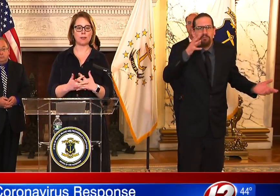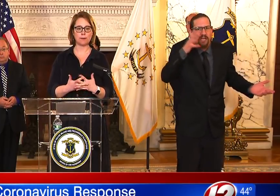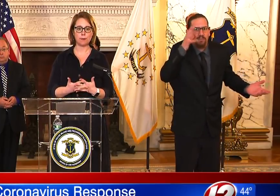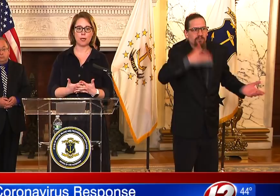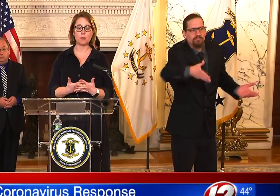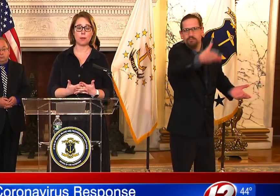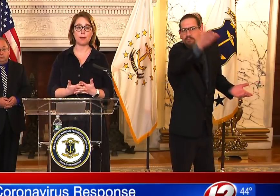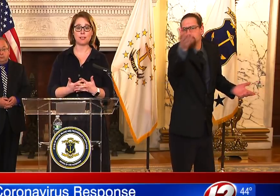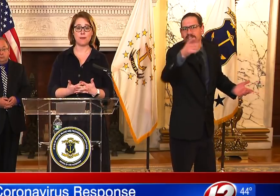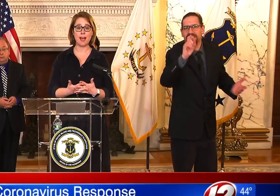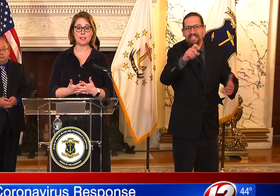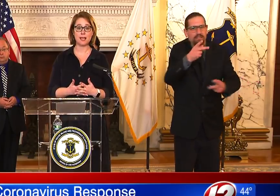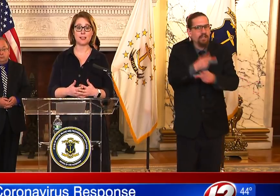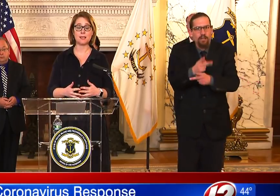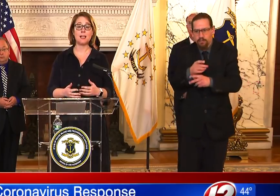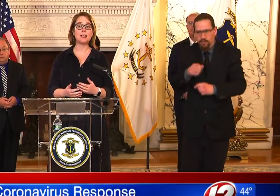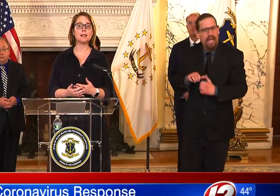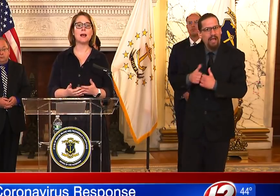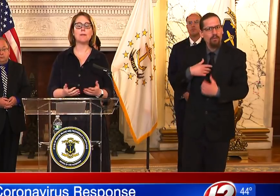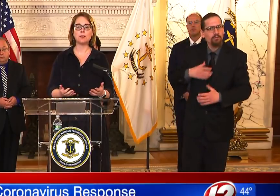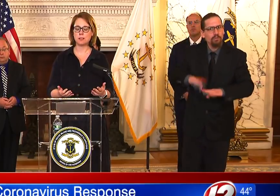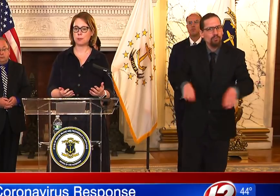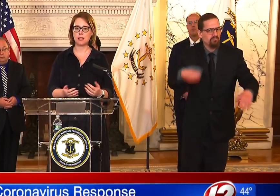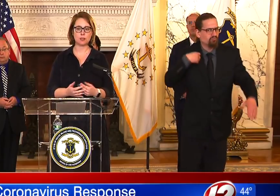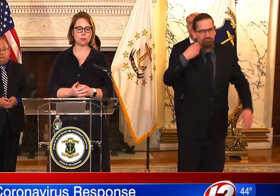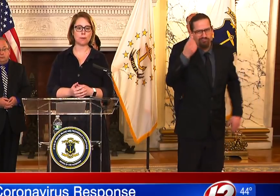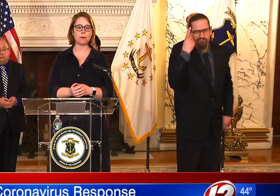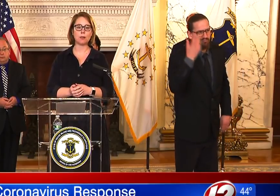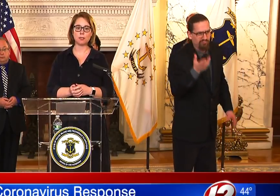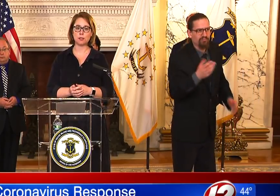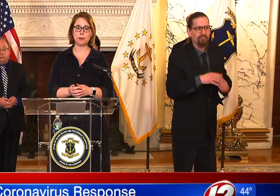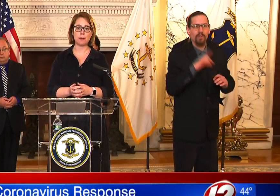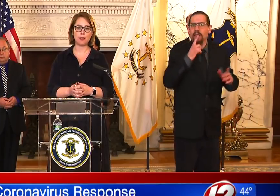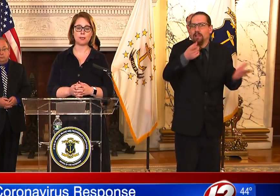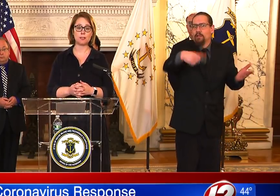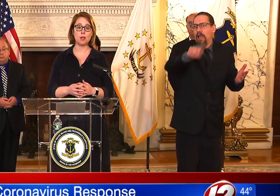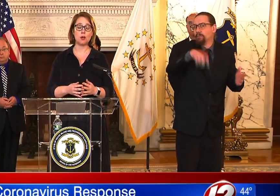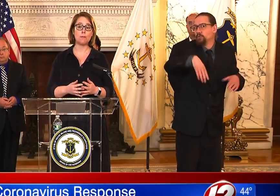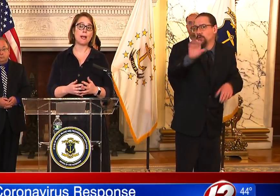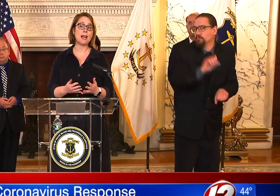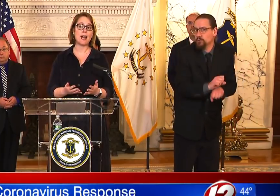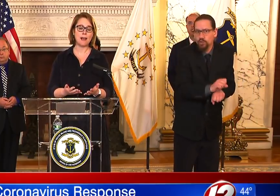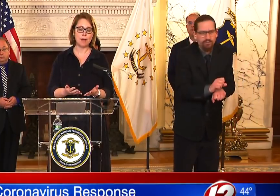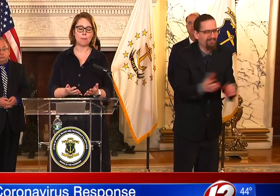WORK. PARENTS HAVE TO DO WHAT THEY ARE COMFORTABLE WITH.